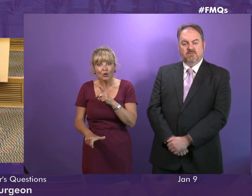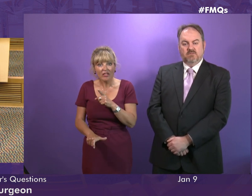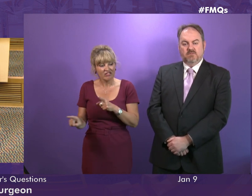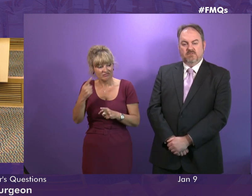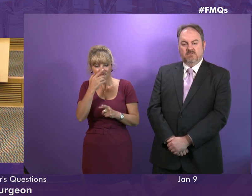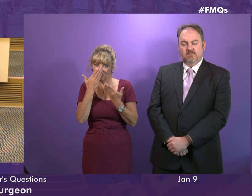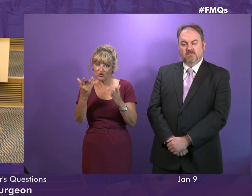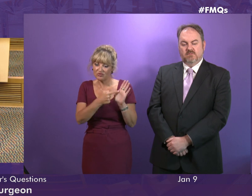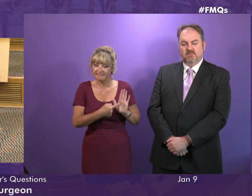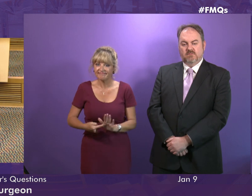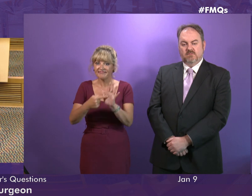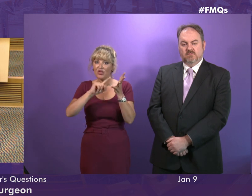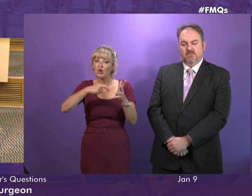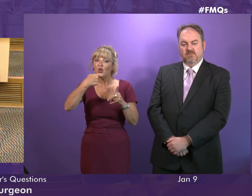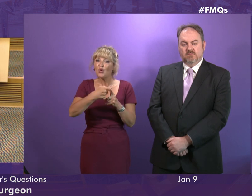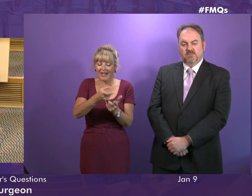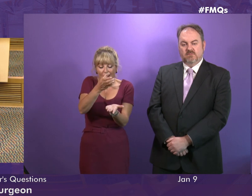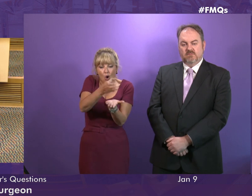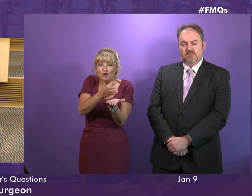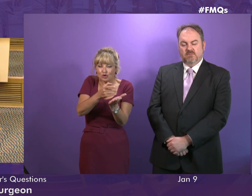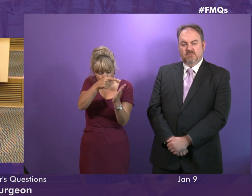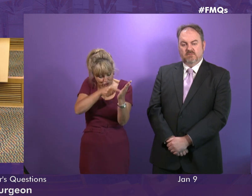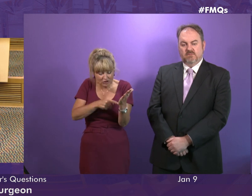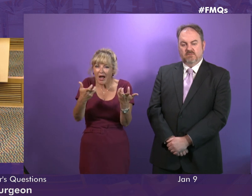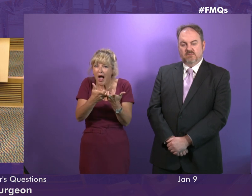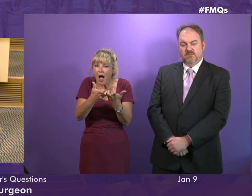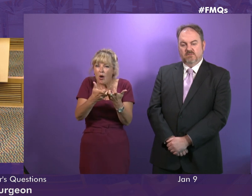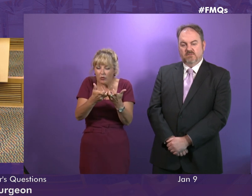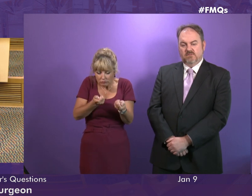Kingdom, as it is currently constituted, cannot accommodate the differing views of people